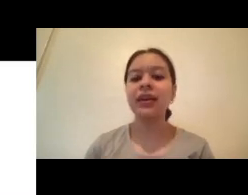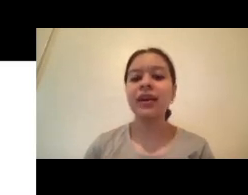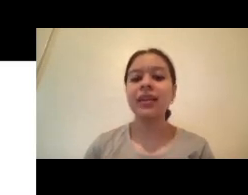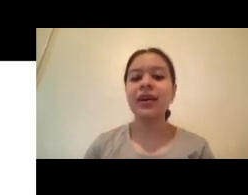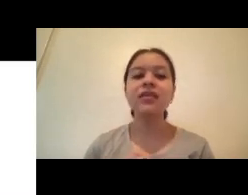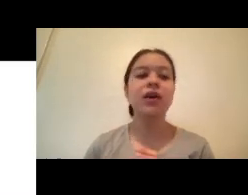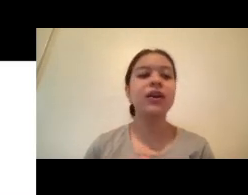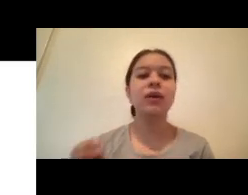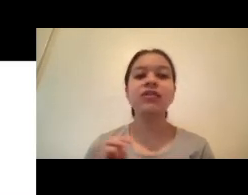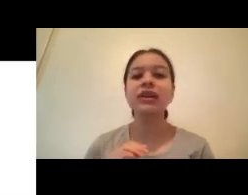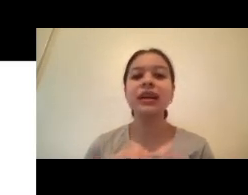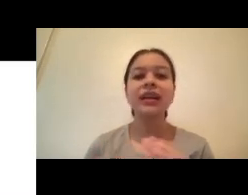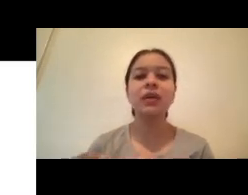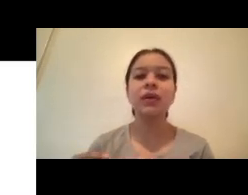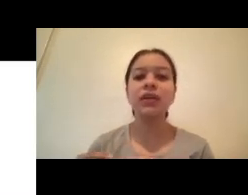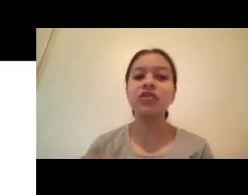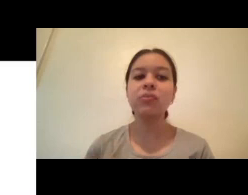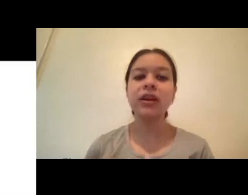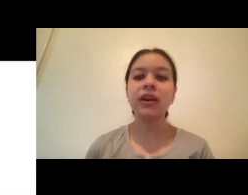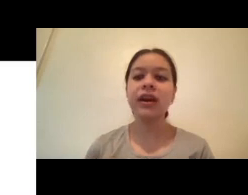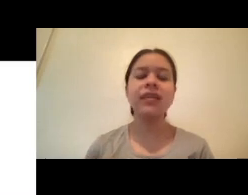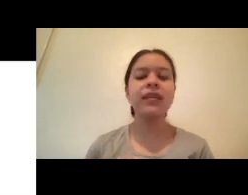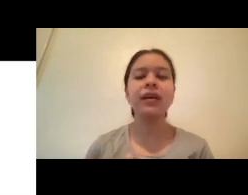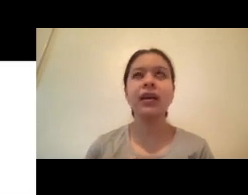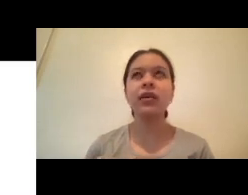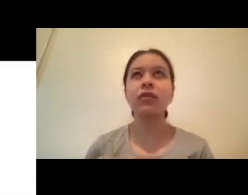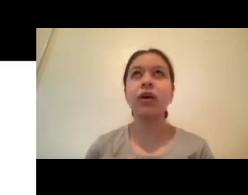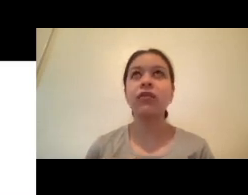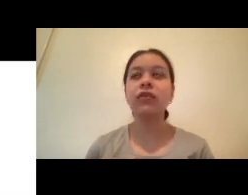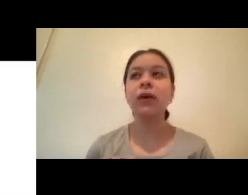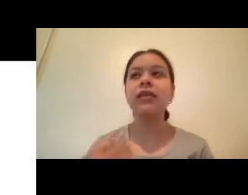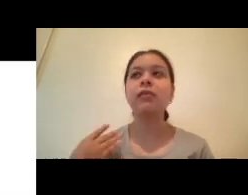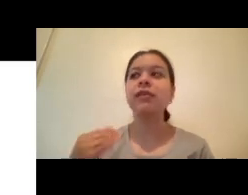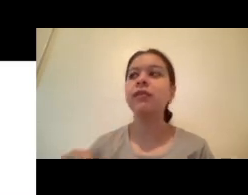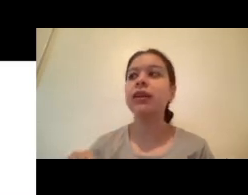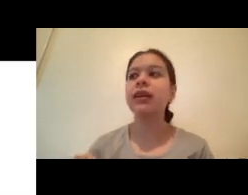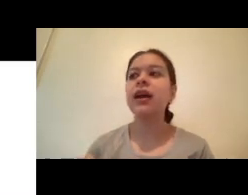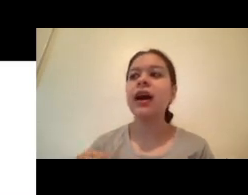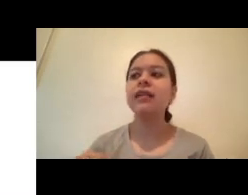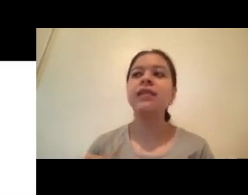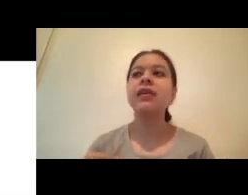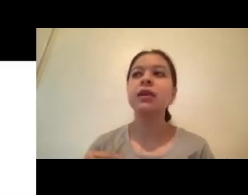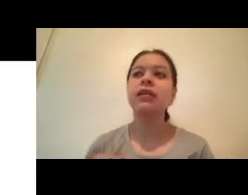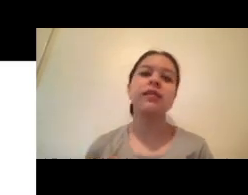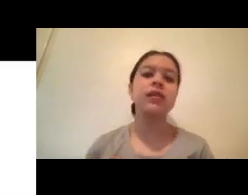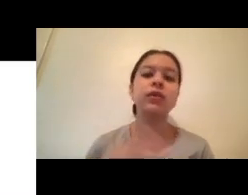like they're kind of already questioning, like whether they should be here or not. And I think that kind of goes for all students. But I think specifically that city, because, you know,